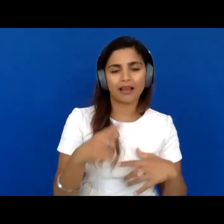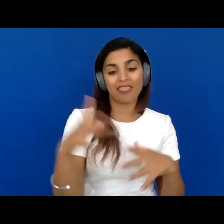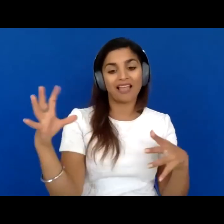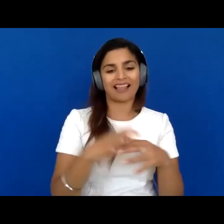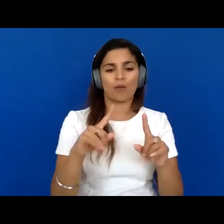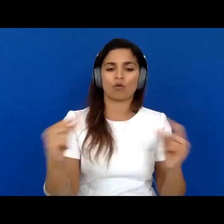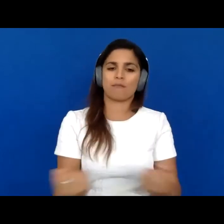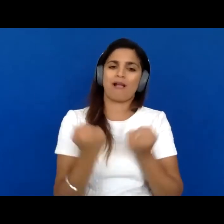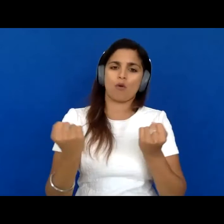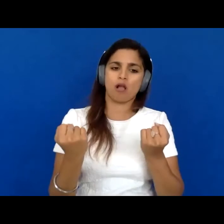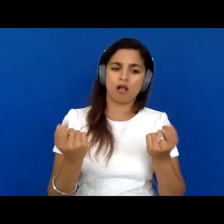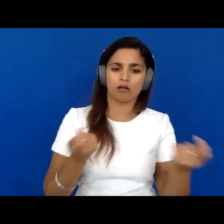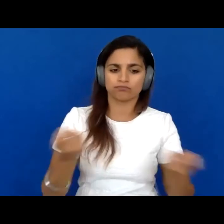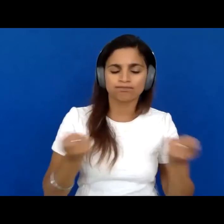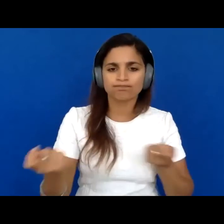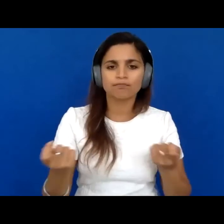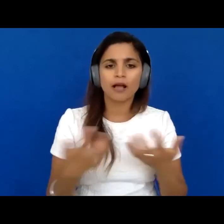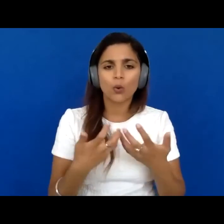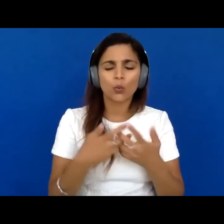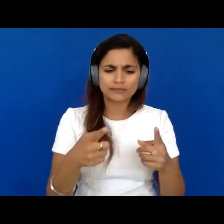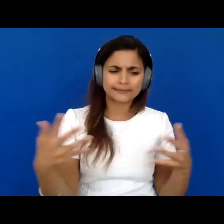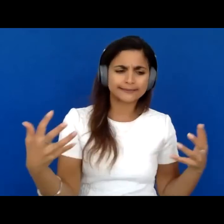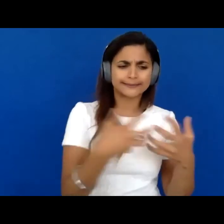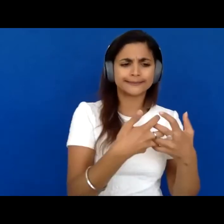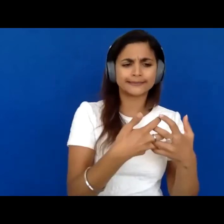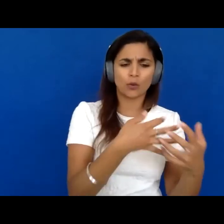how do these intersect with the medicalization of fatness what happens